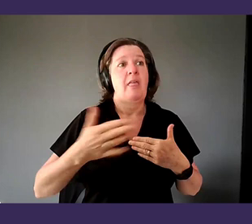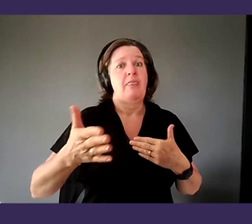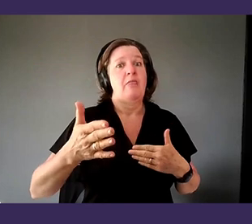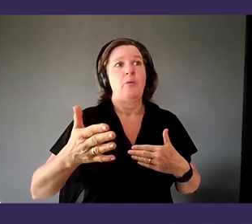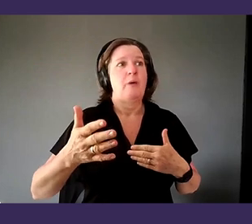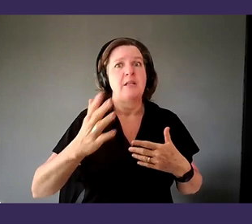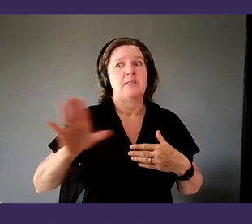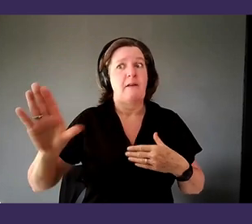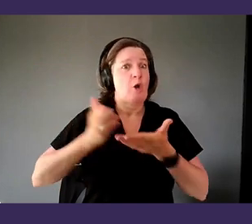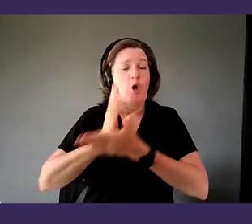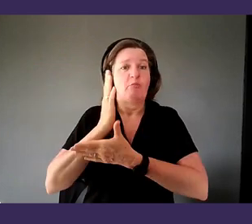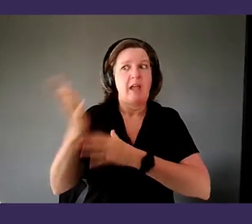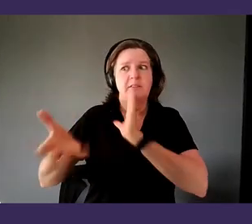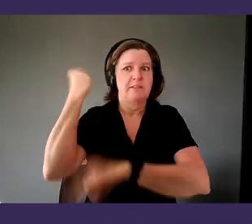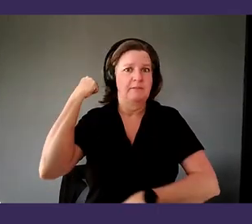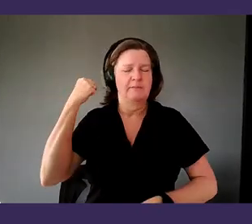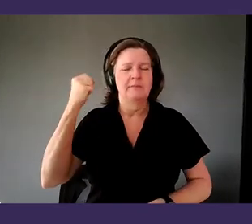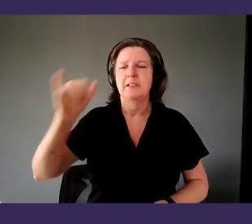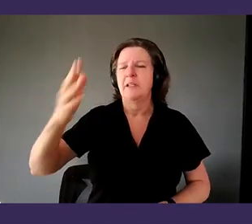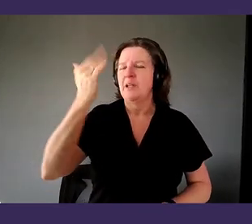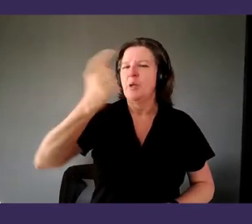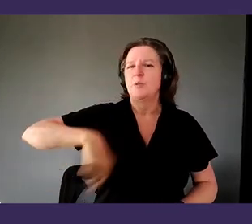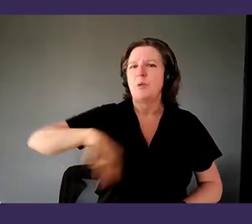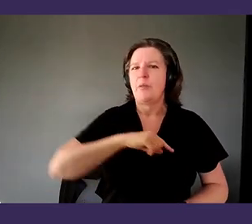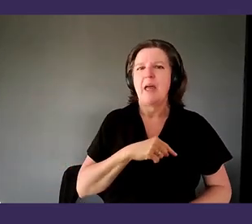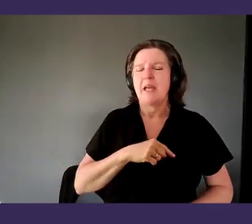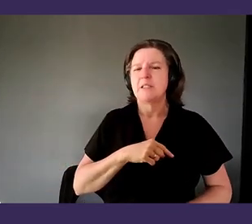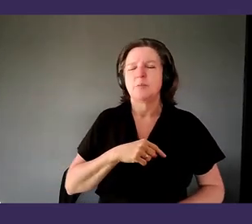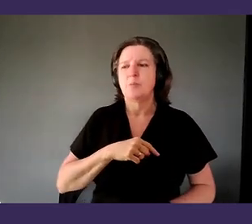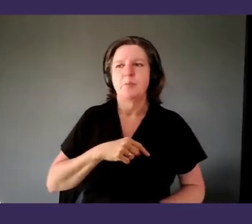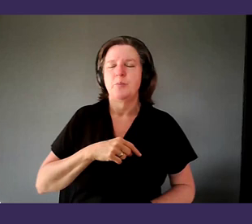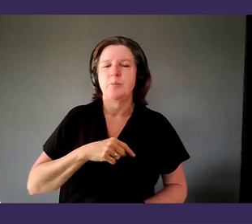So that's what kept us from choosing those early options